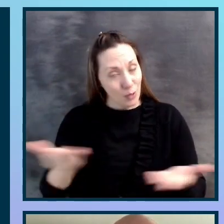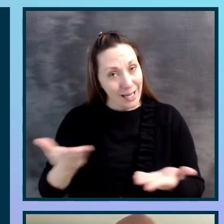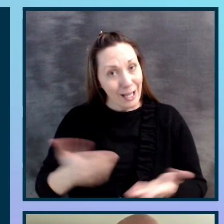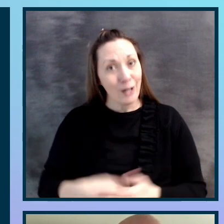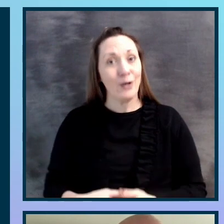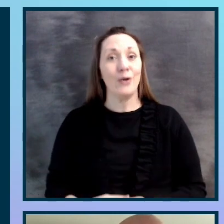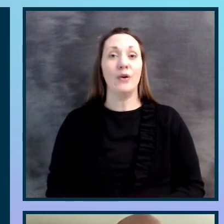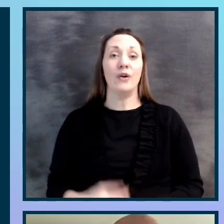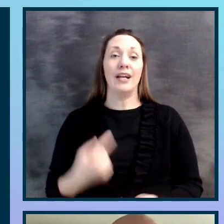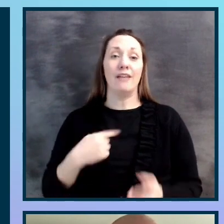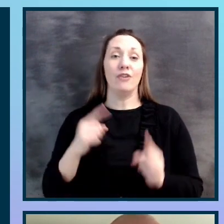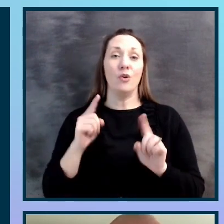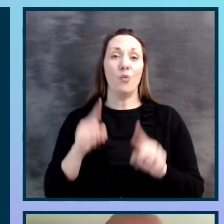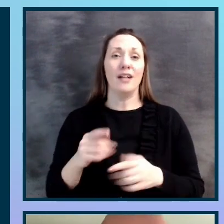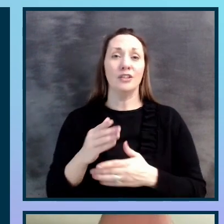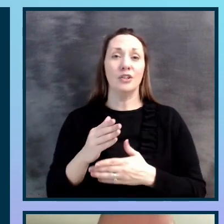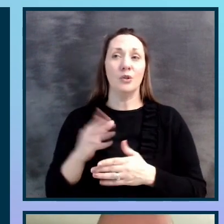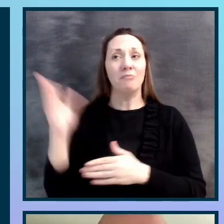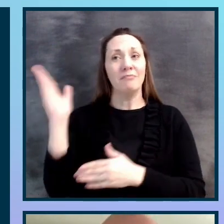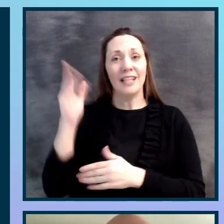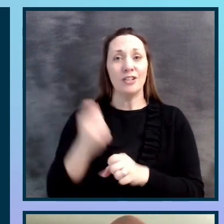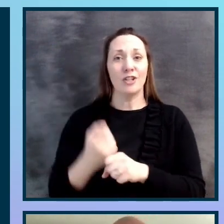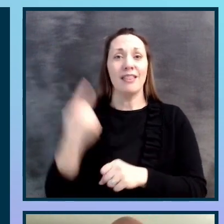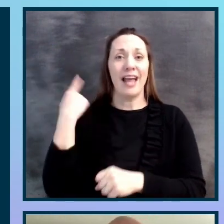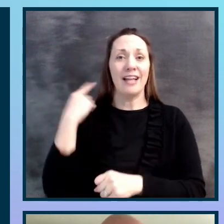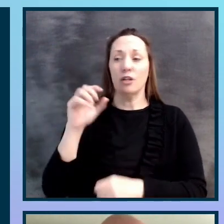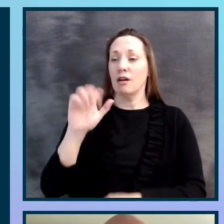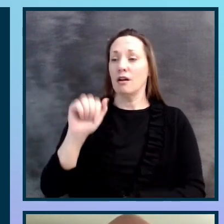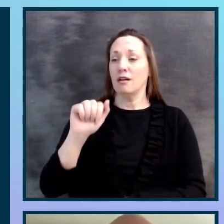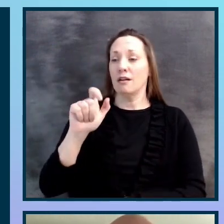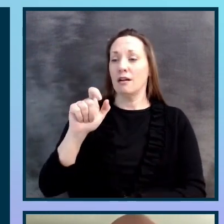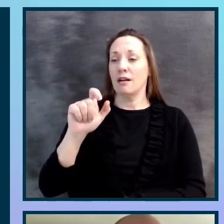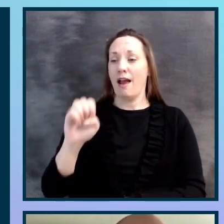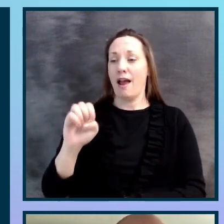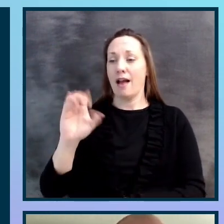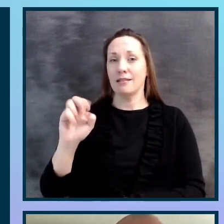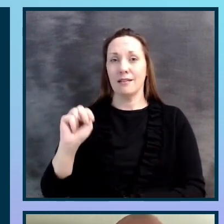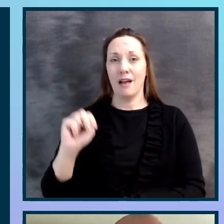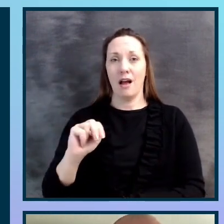that was part of last year, Axe-con 2021. We talked a little bit about this.